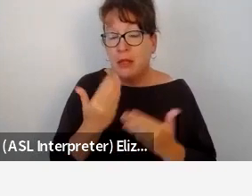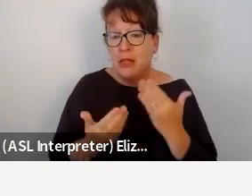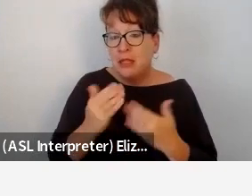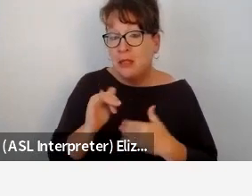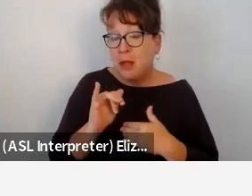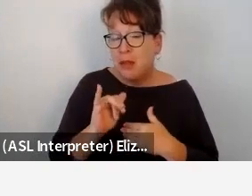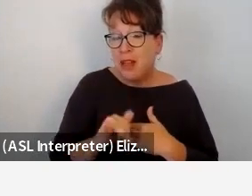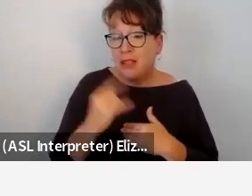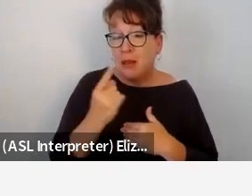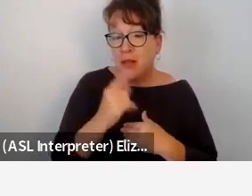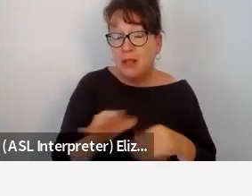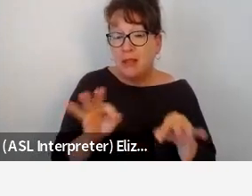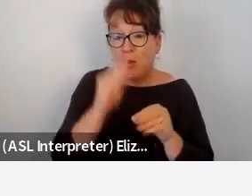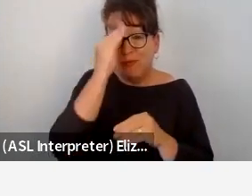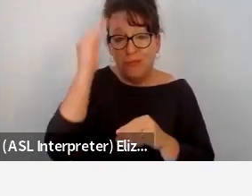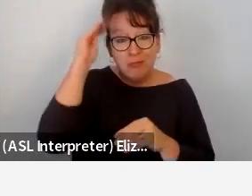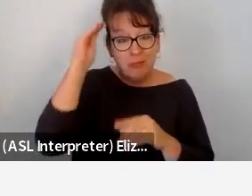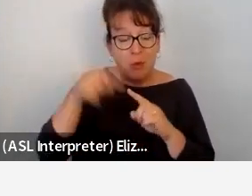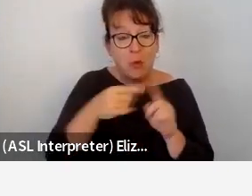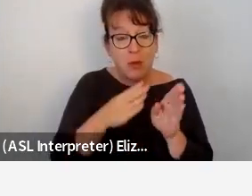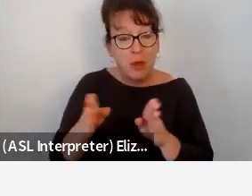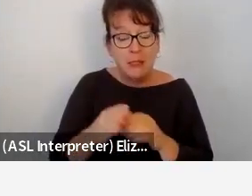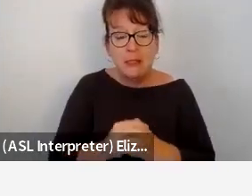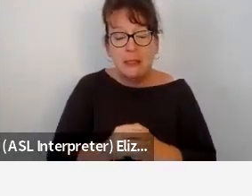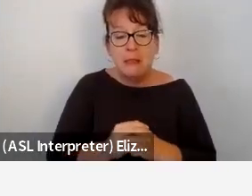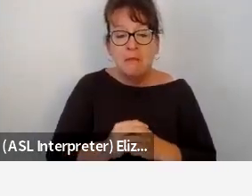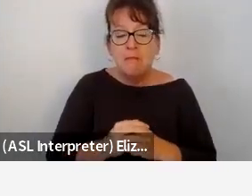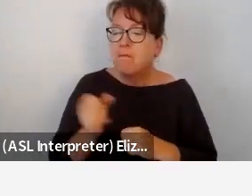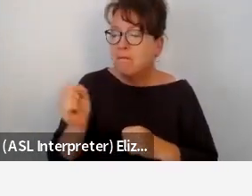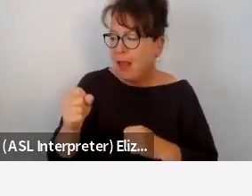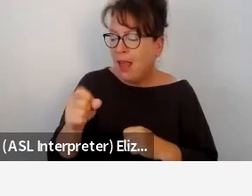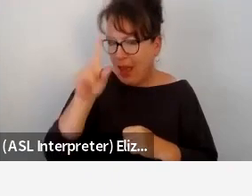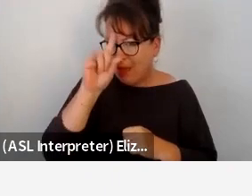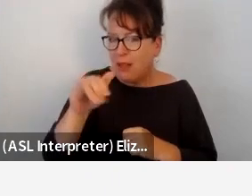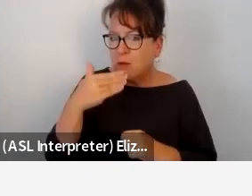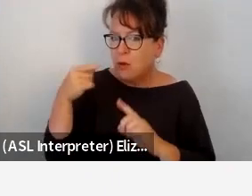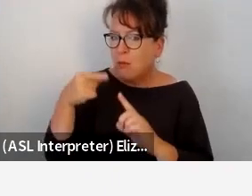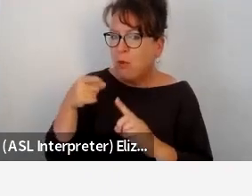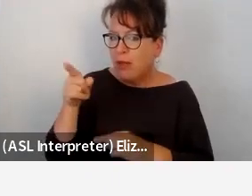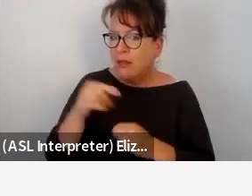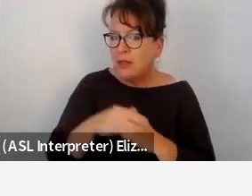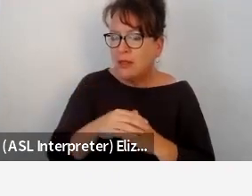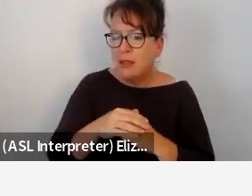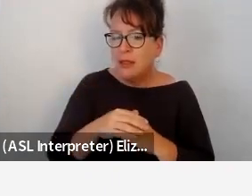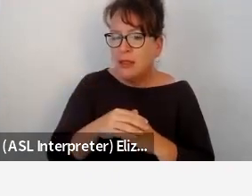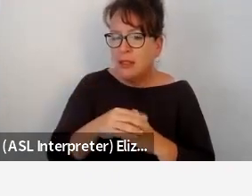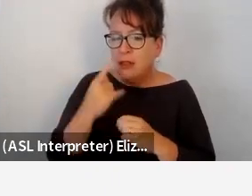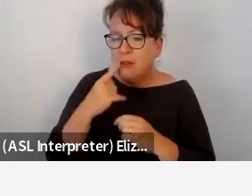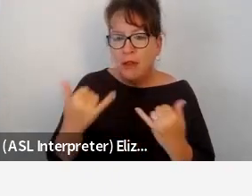This is a really important activity. We want to encourage it. But given the statute's focus really on emissions reductions,